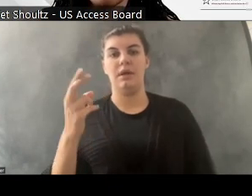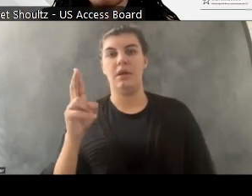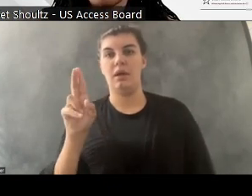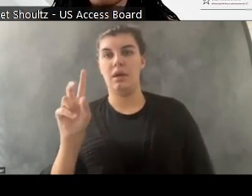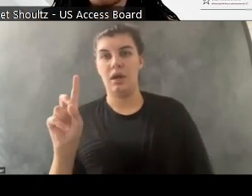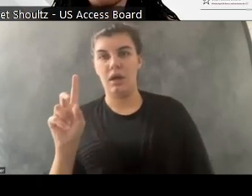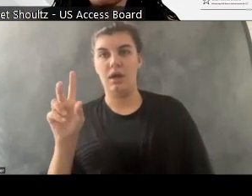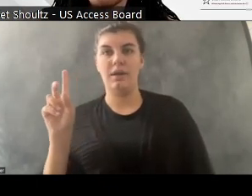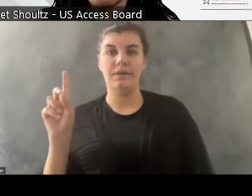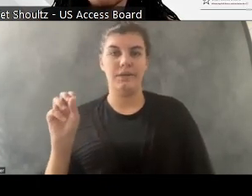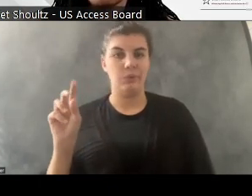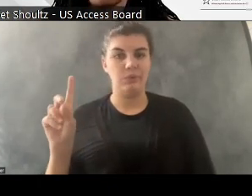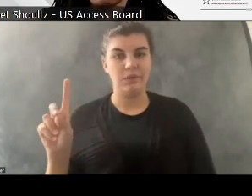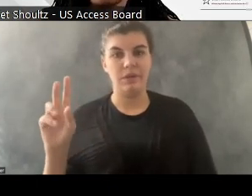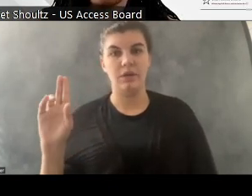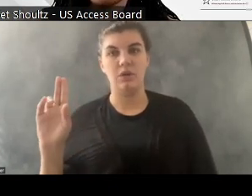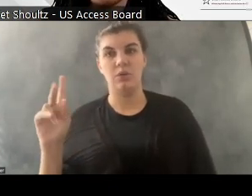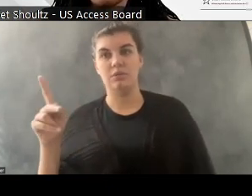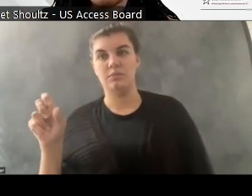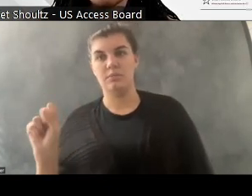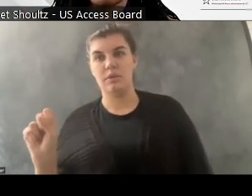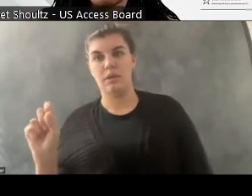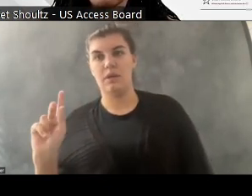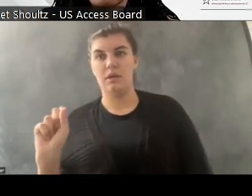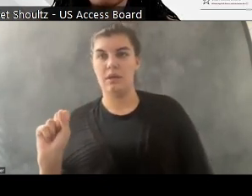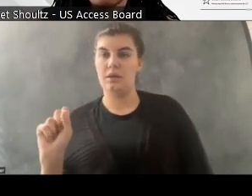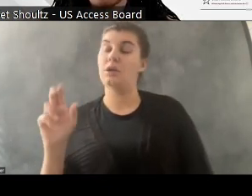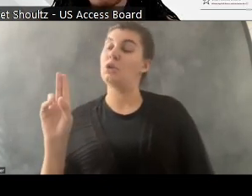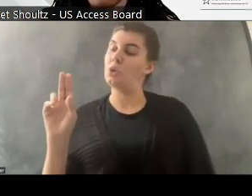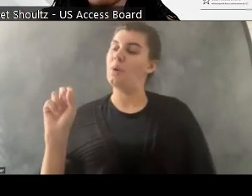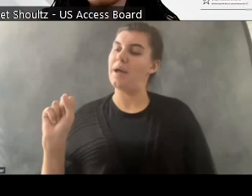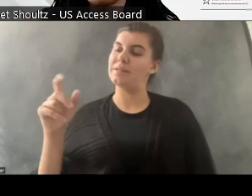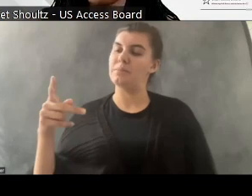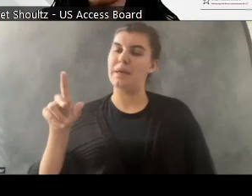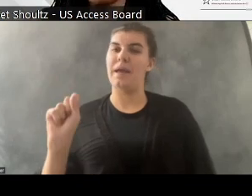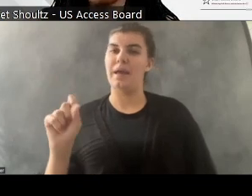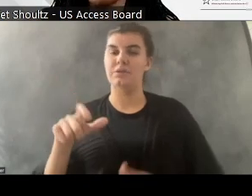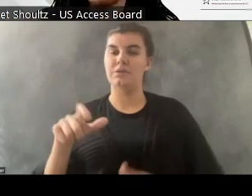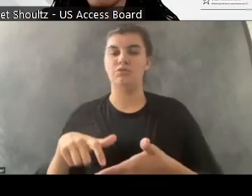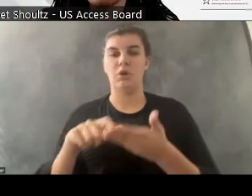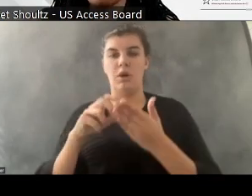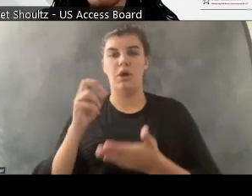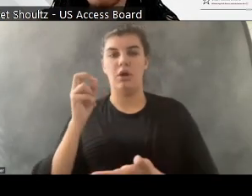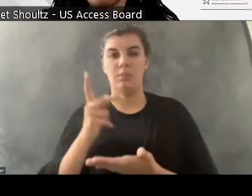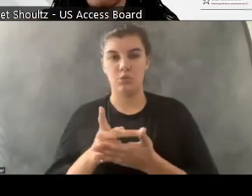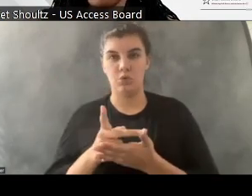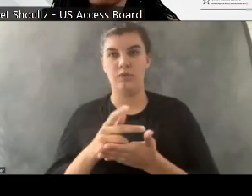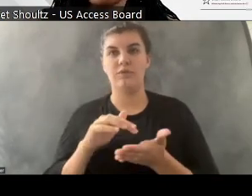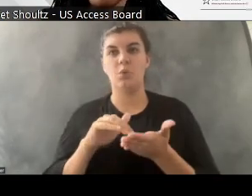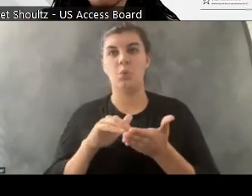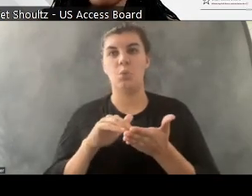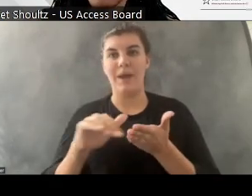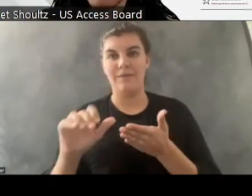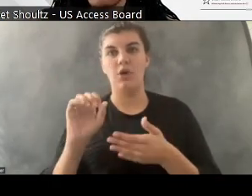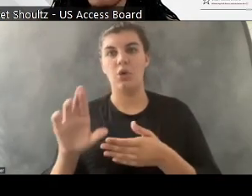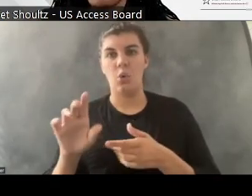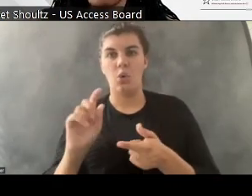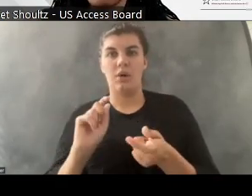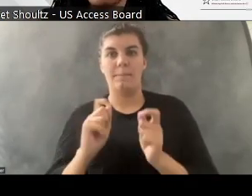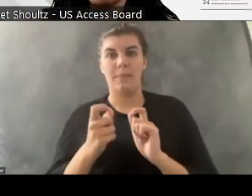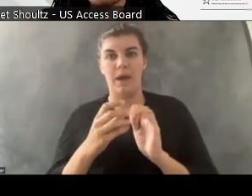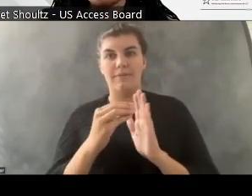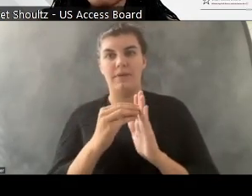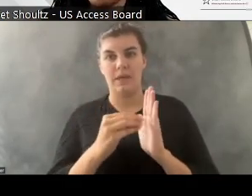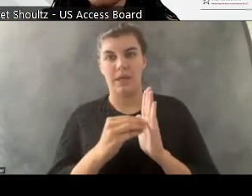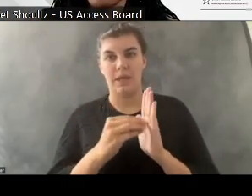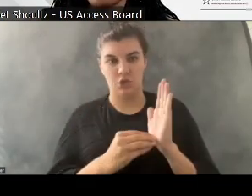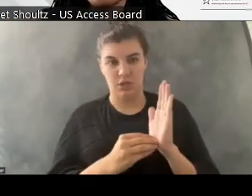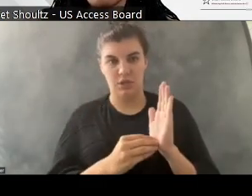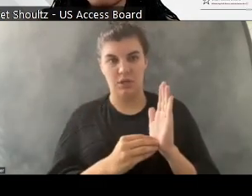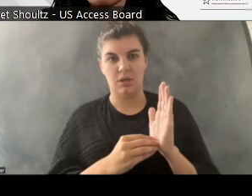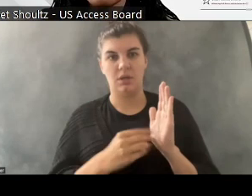DOD, or the USPS require an approved waiver or modification which is issued by the standard